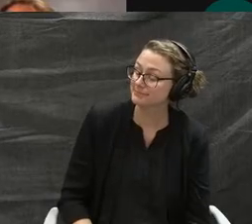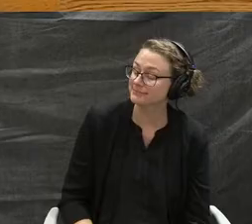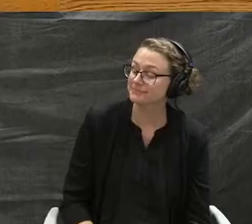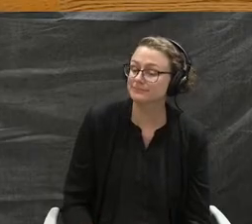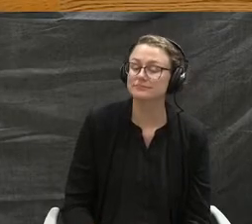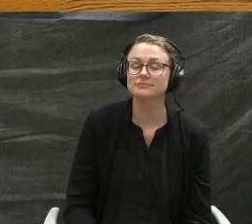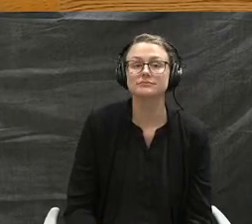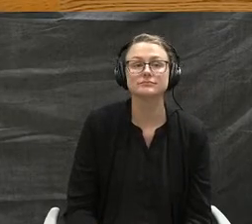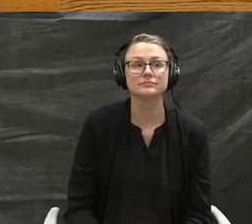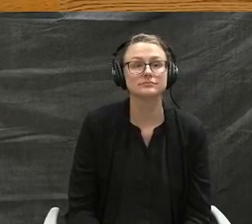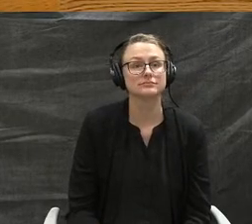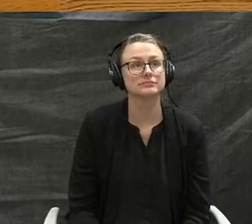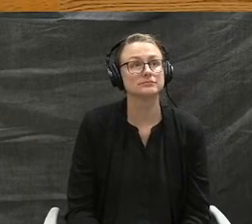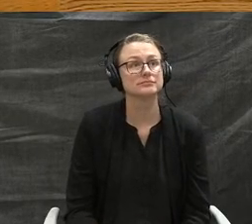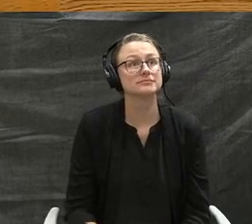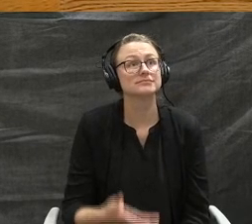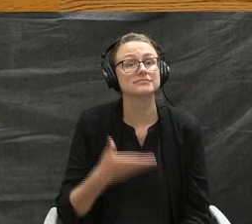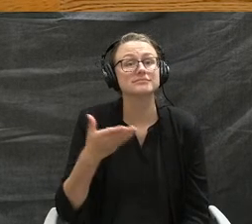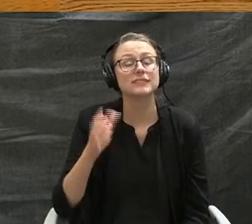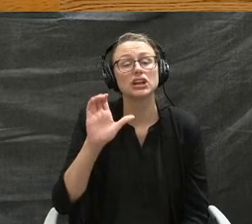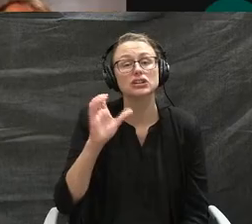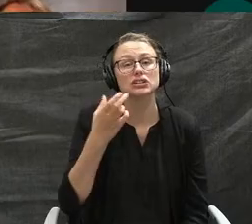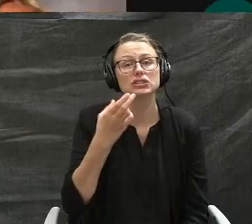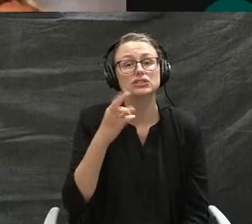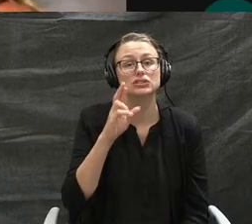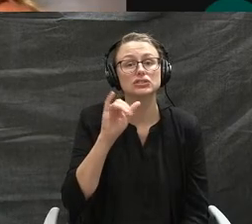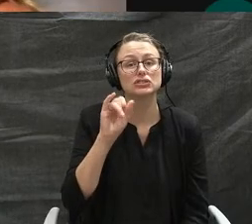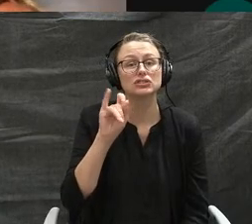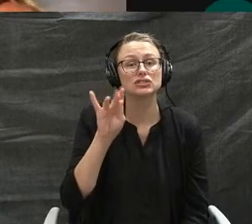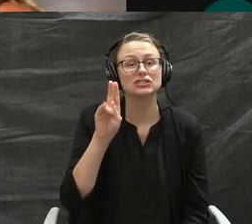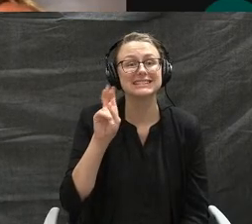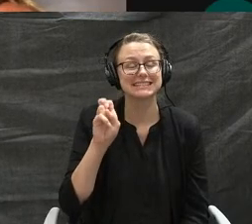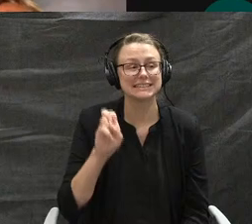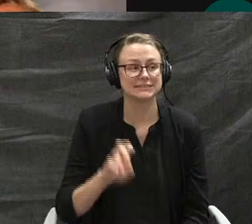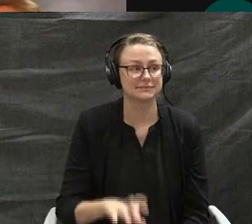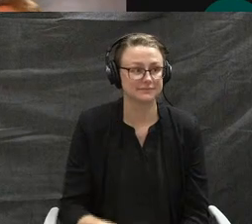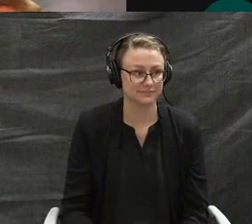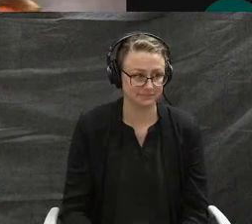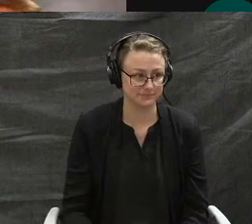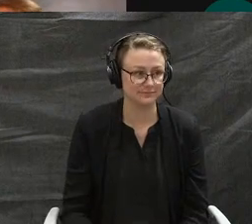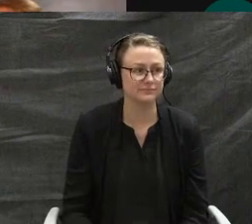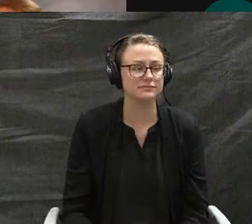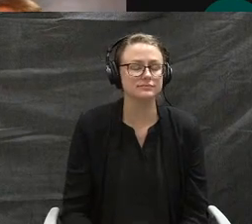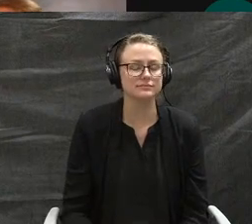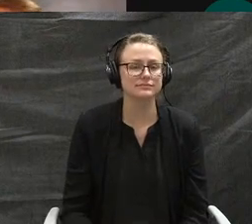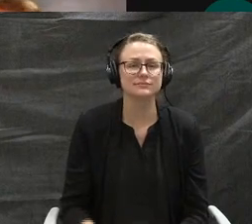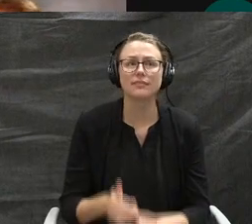Christine. To follow on to that question, what happens if we